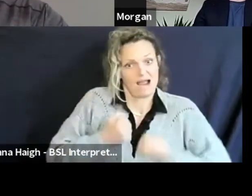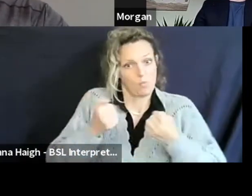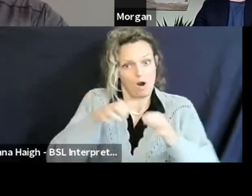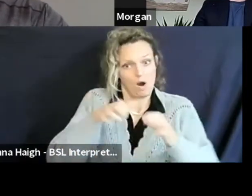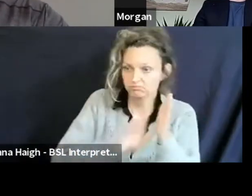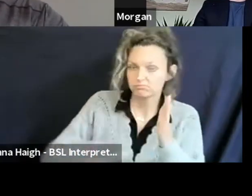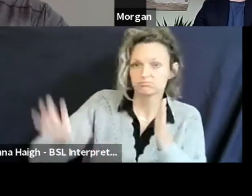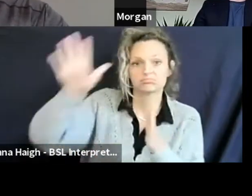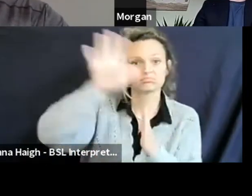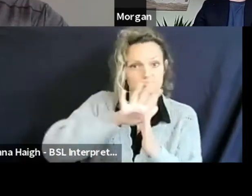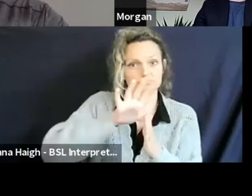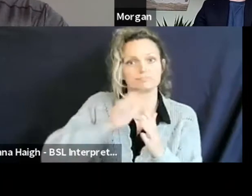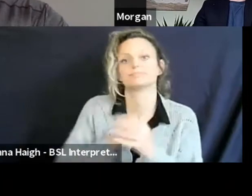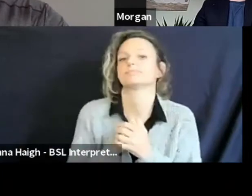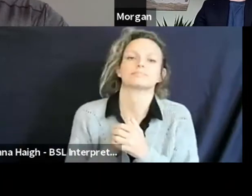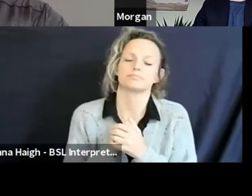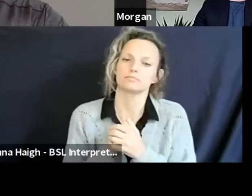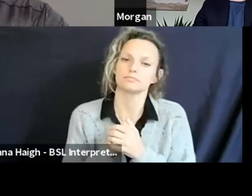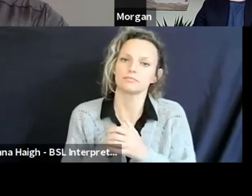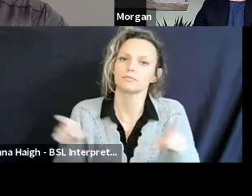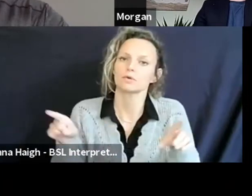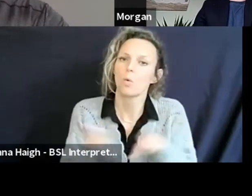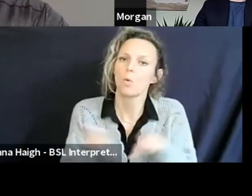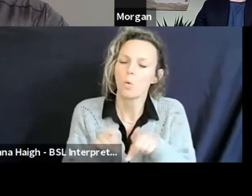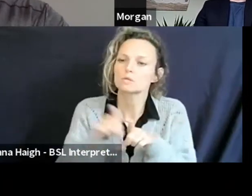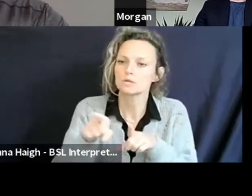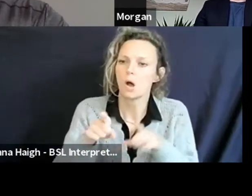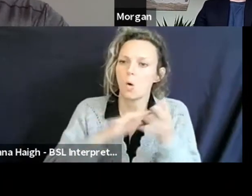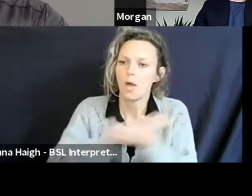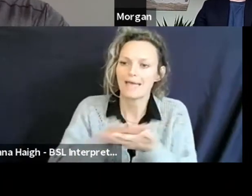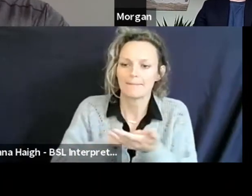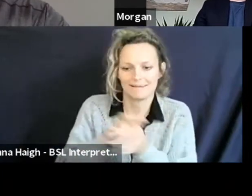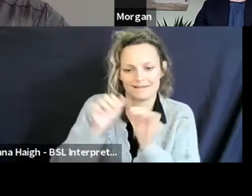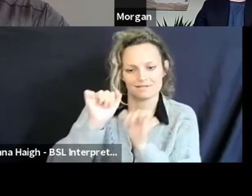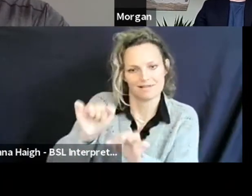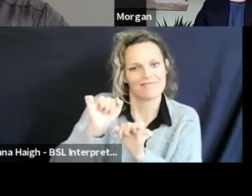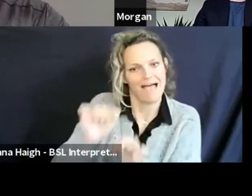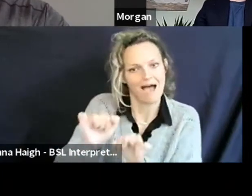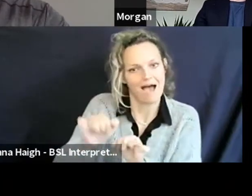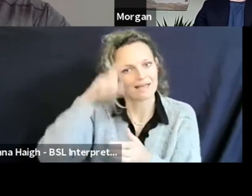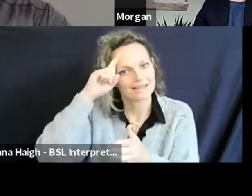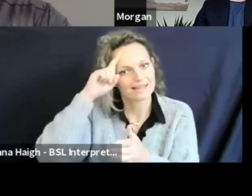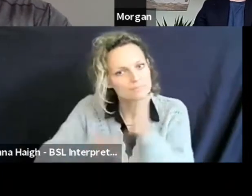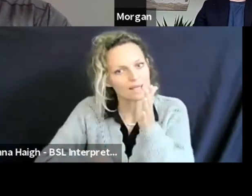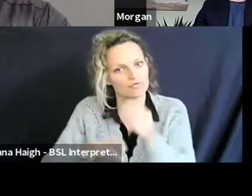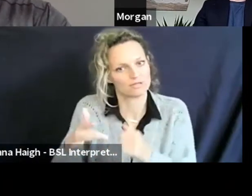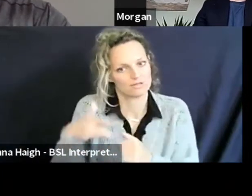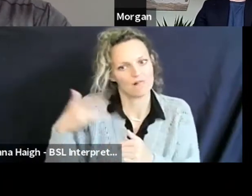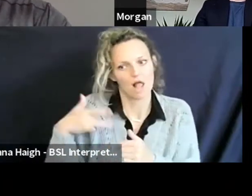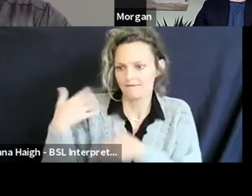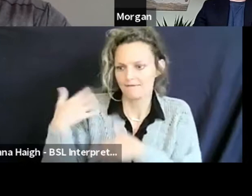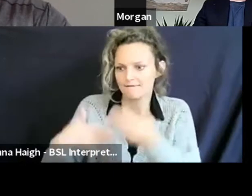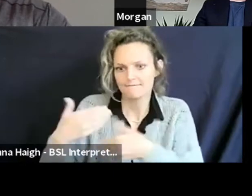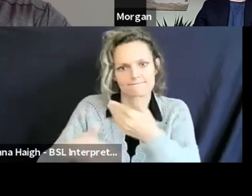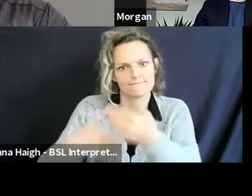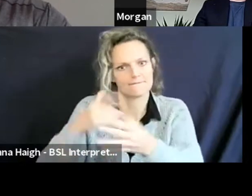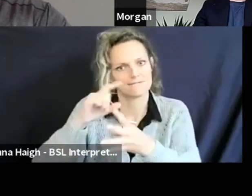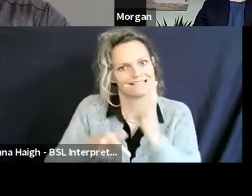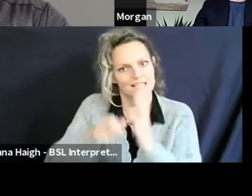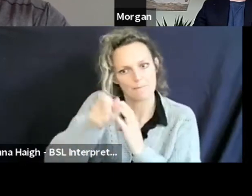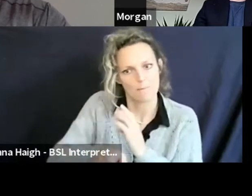would want to be recruiting in a number of individuals, thousands of individuals who have a disability.